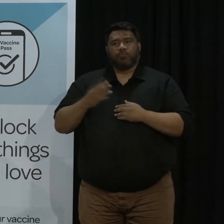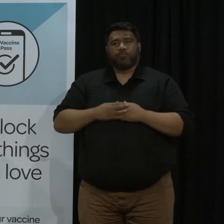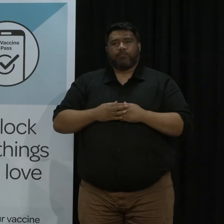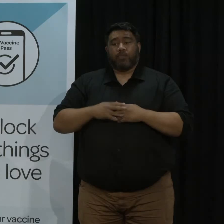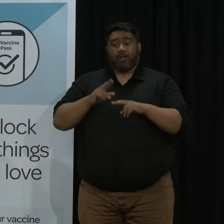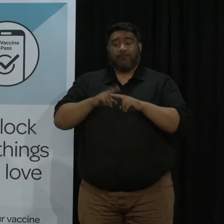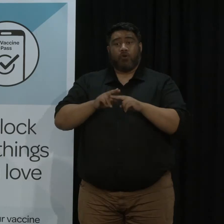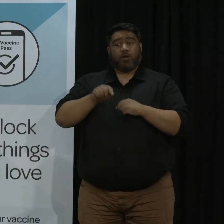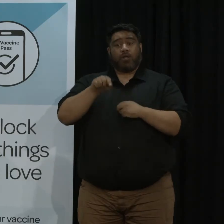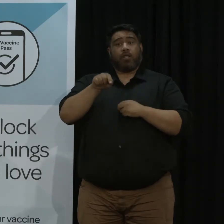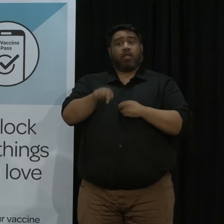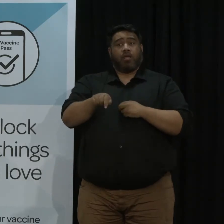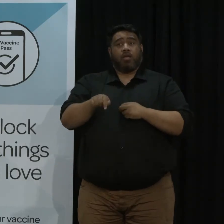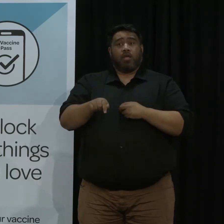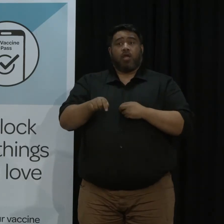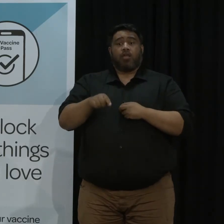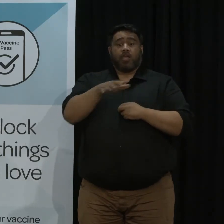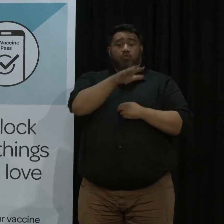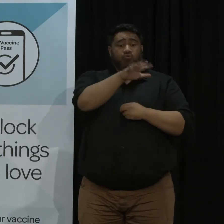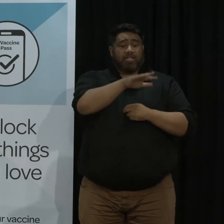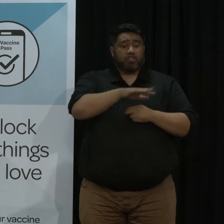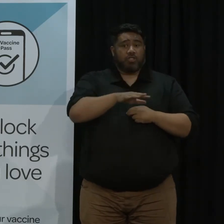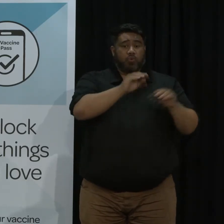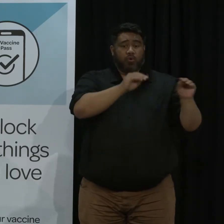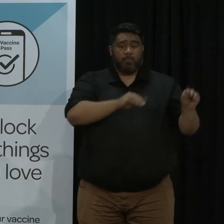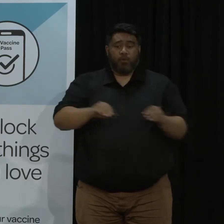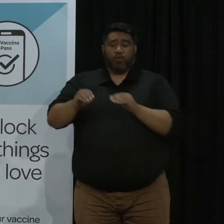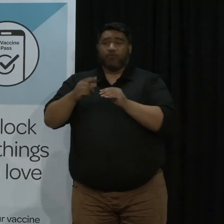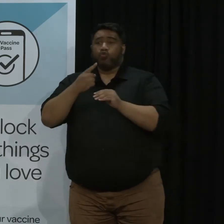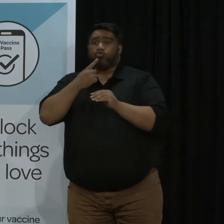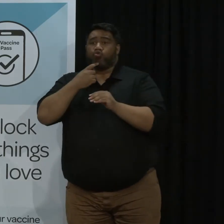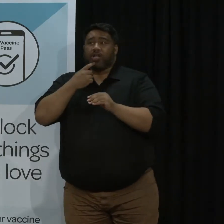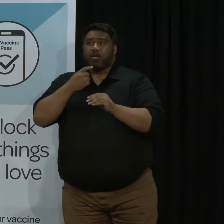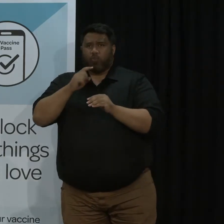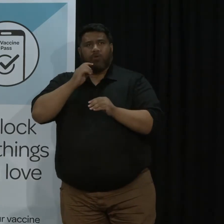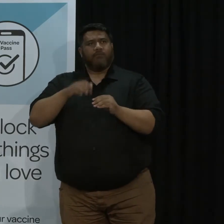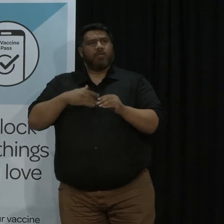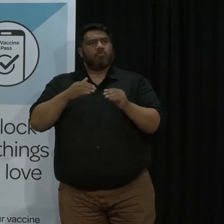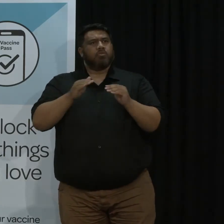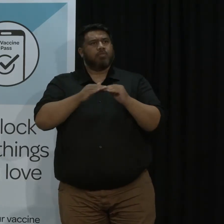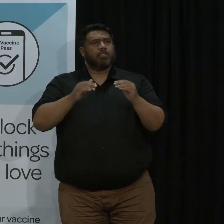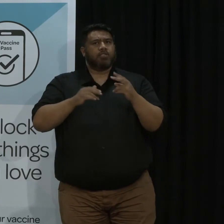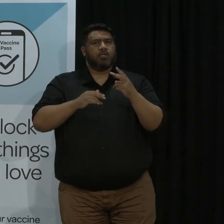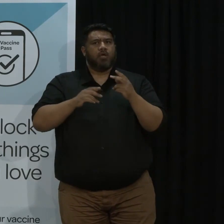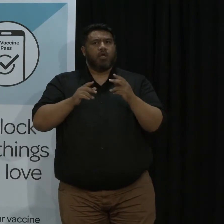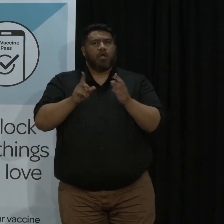Auckland, at the moment the whole country is in Level 2. On